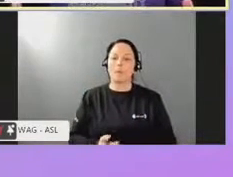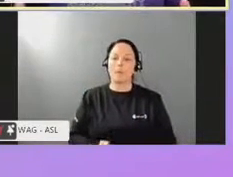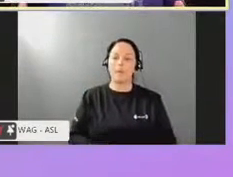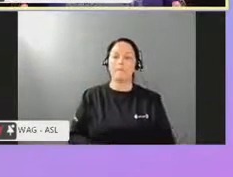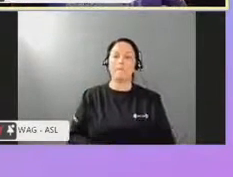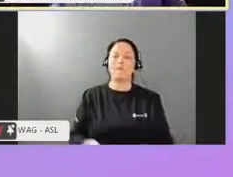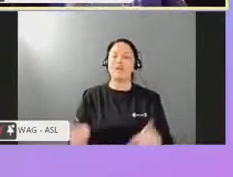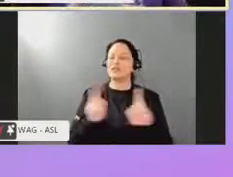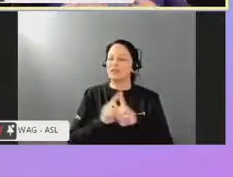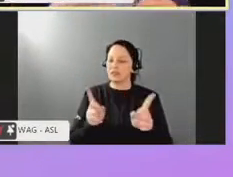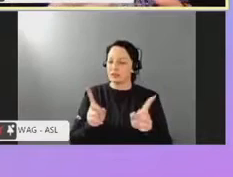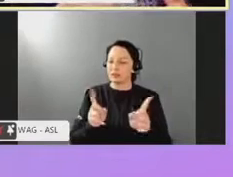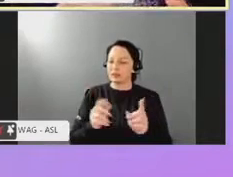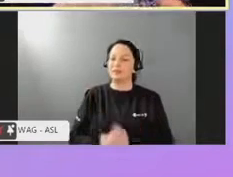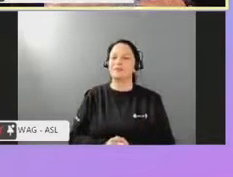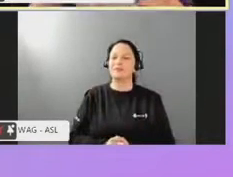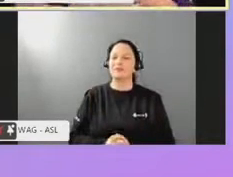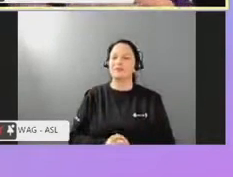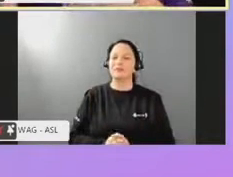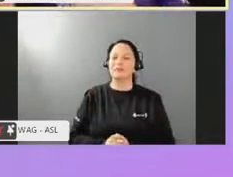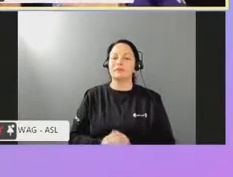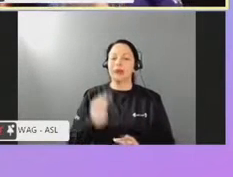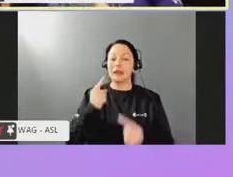assumptions and not being